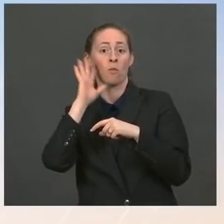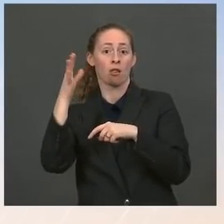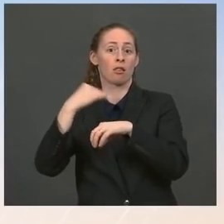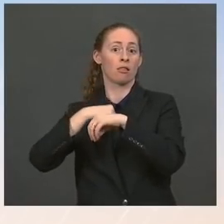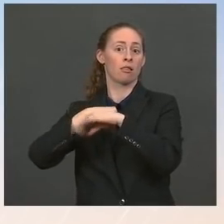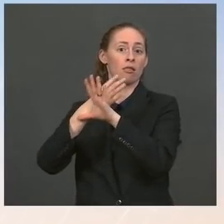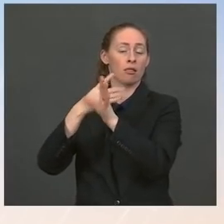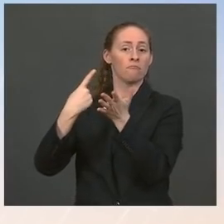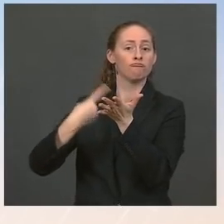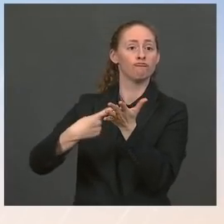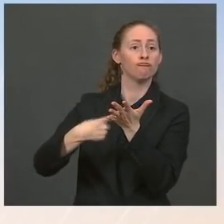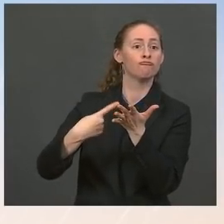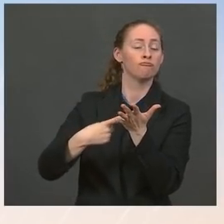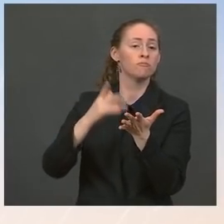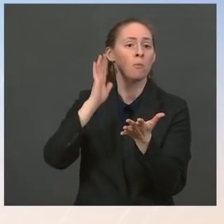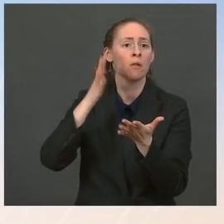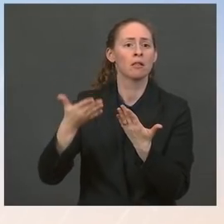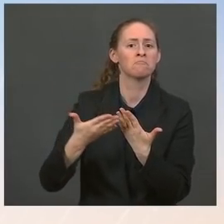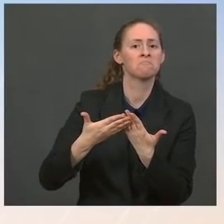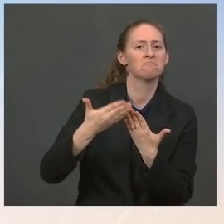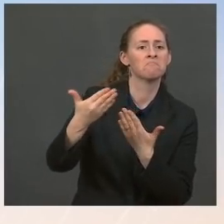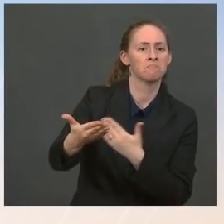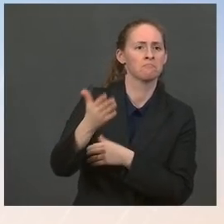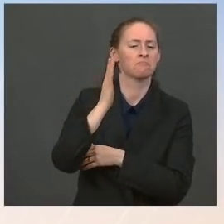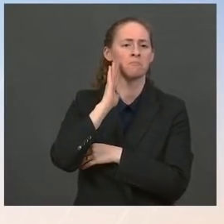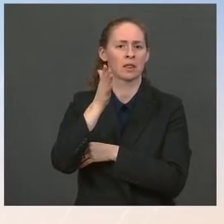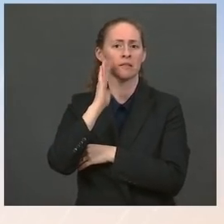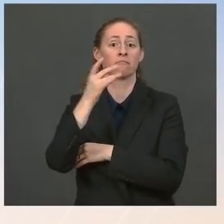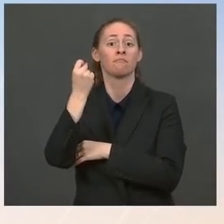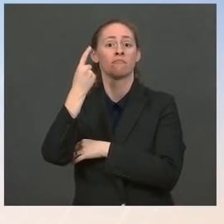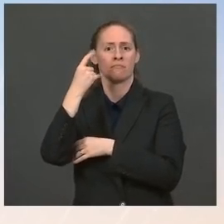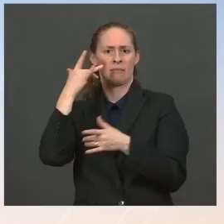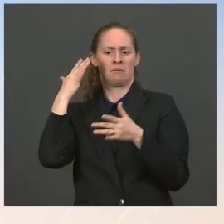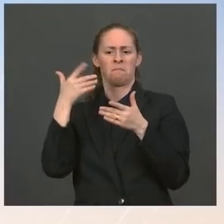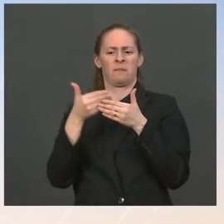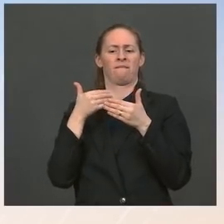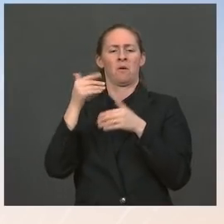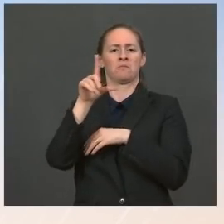before the end of the year. This is part of our ongoing efforts to responsibly